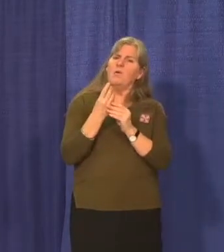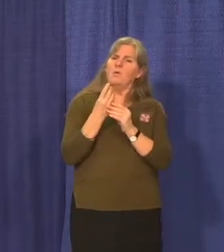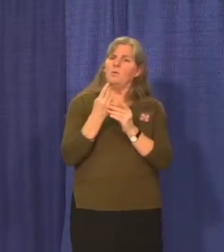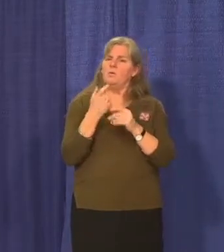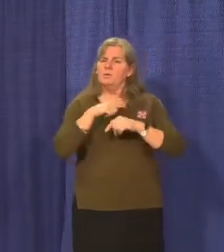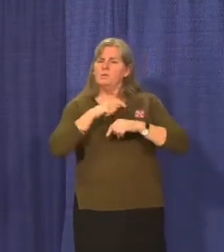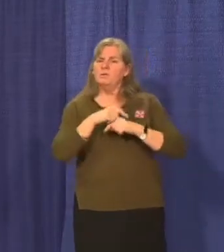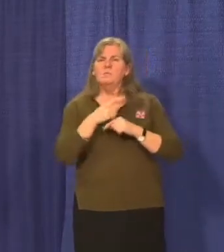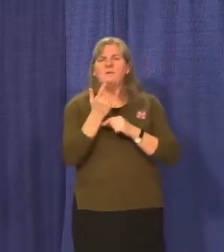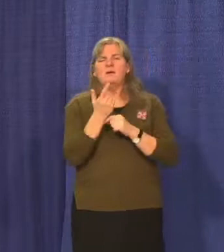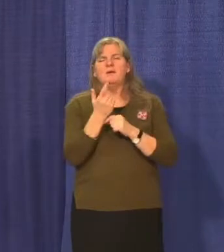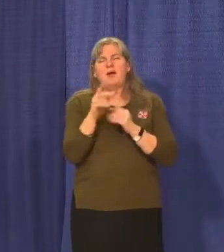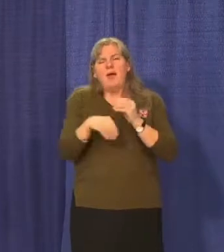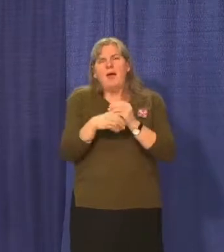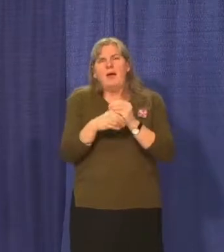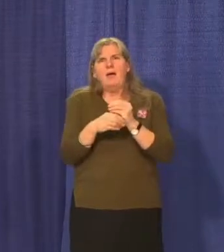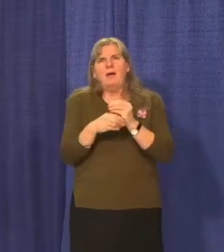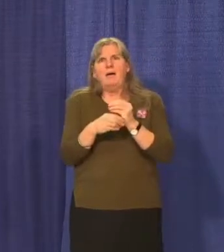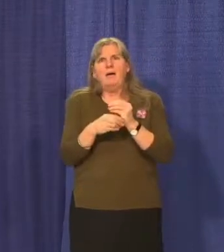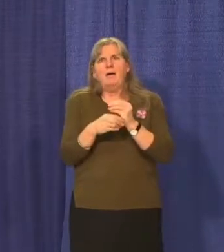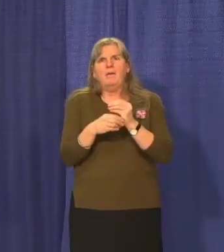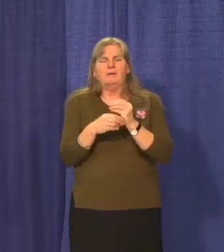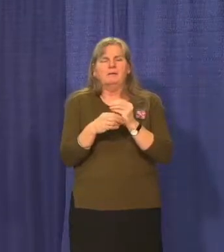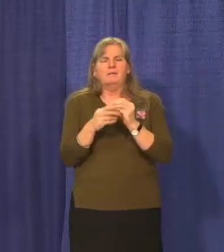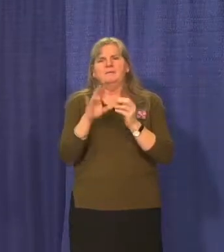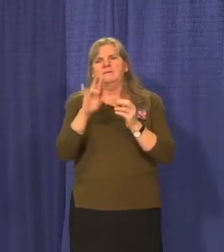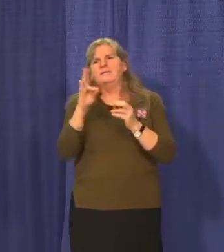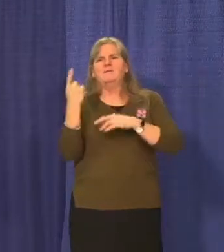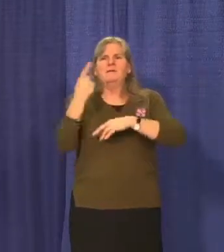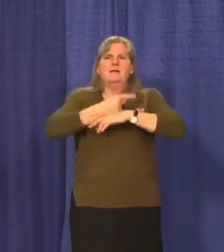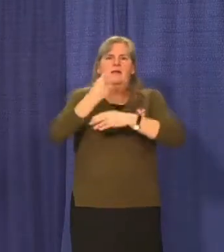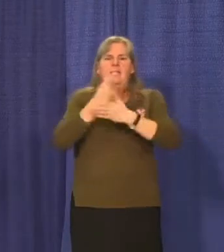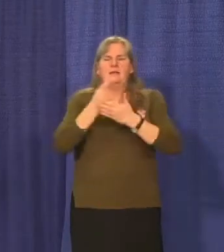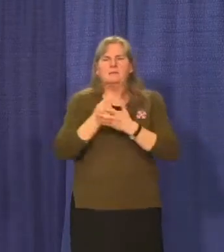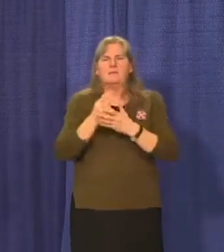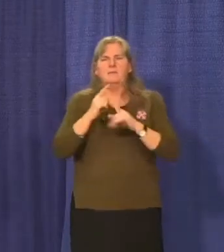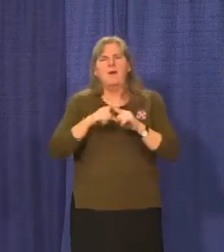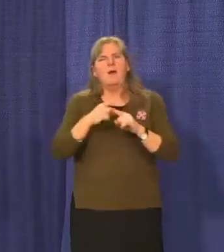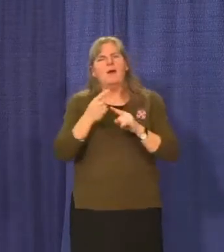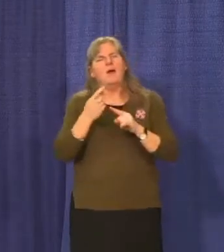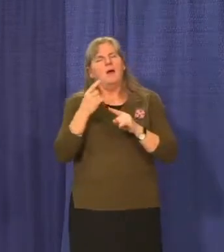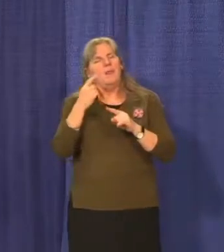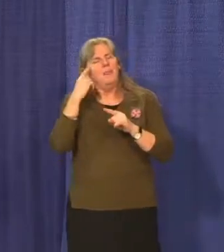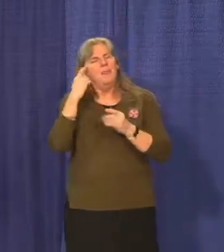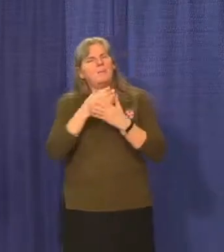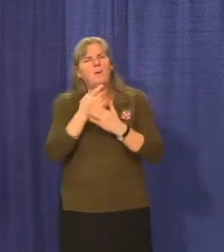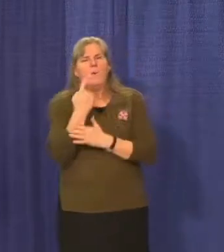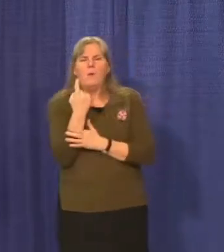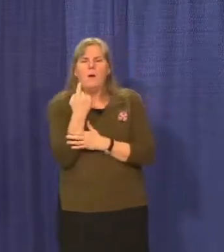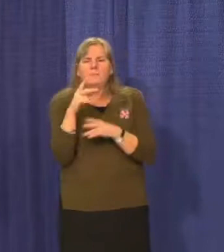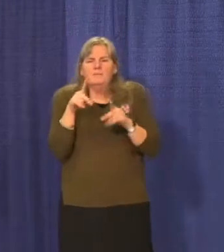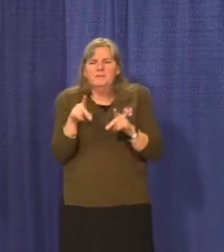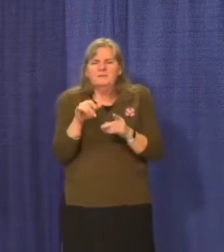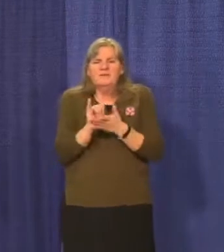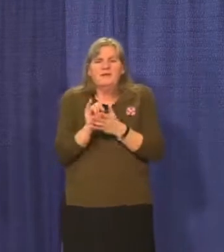So you can add a day, but of course, it's not that there is one person in the clinic here.